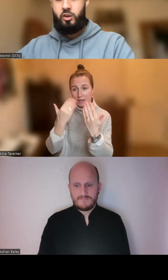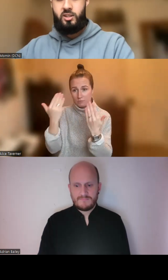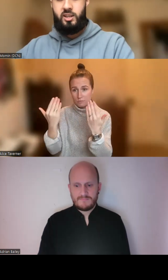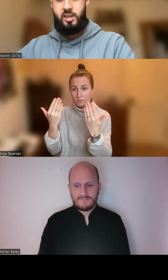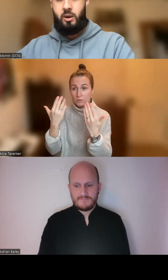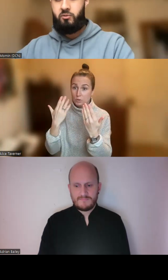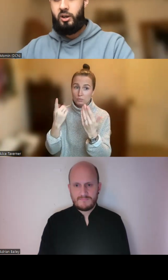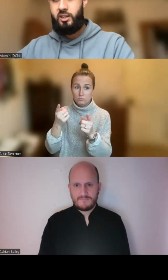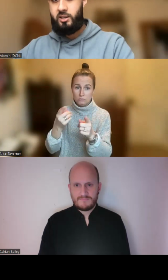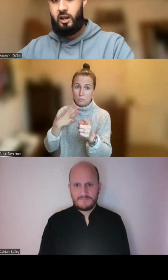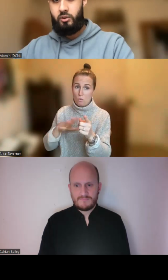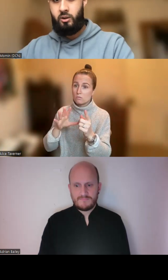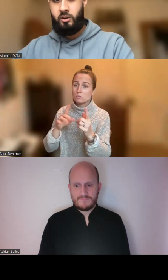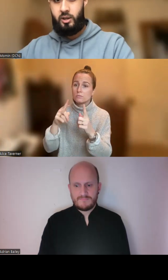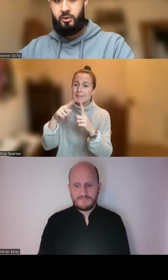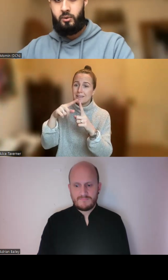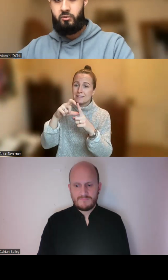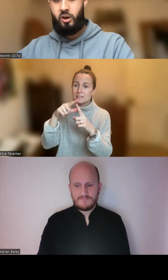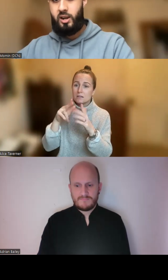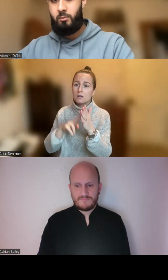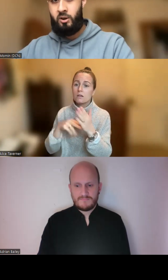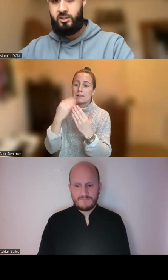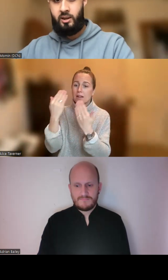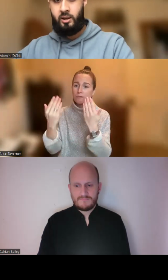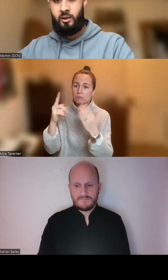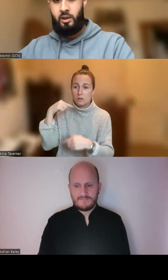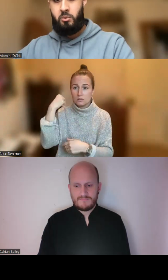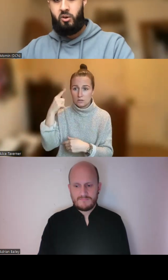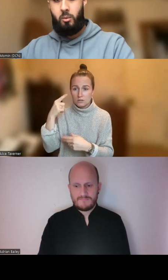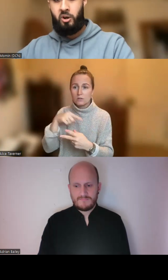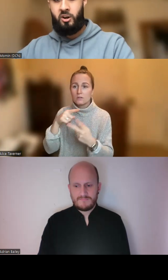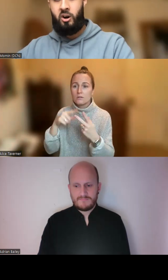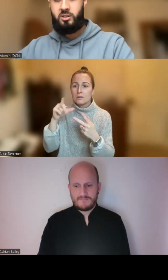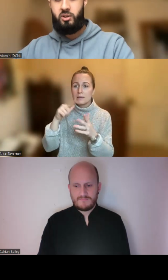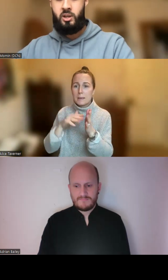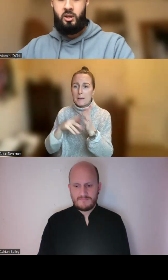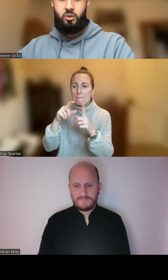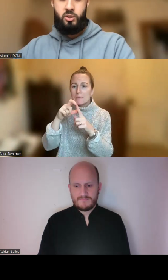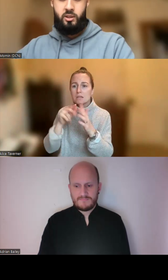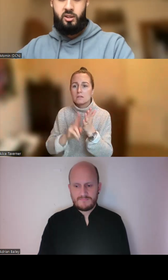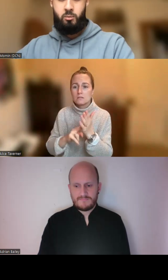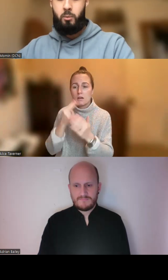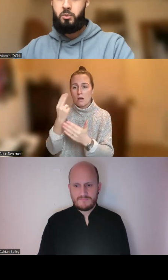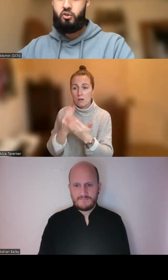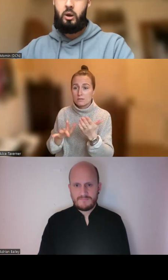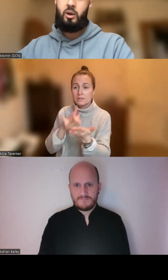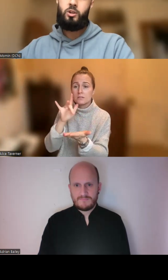You can see here, we've got Eden Gallery, London, we've got Camden Art Center, we've got Modern Art, Oxford. These will pop up straight away.